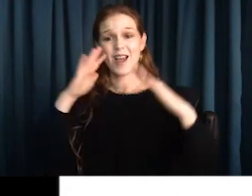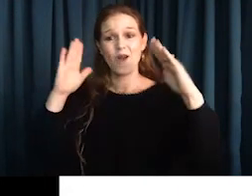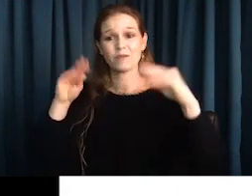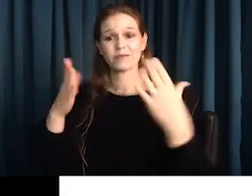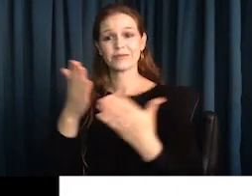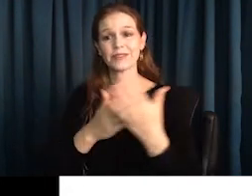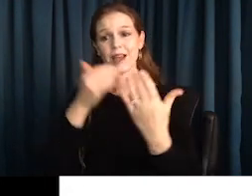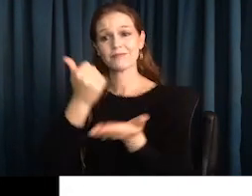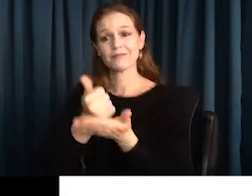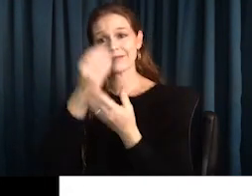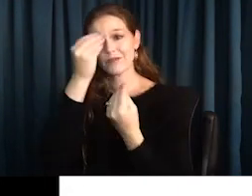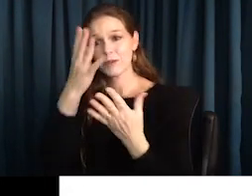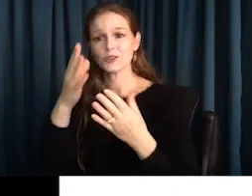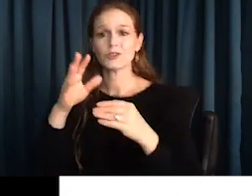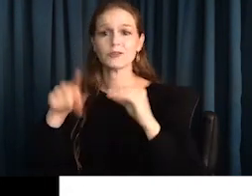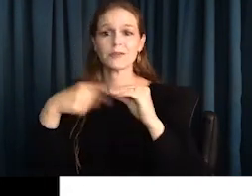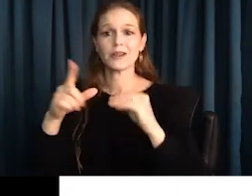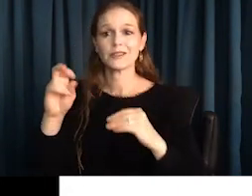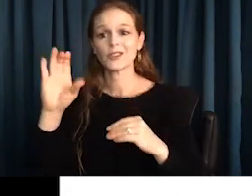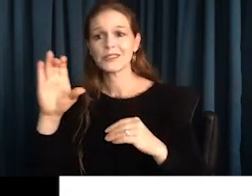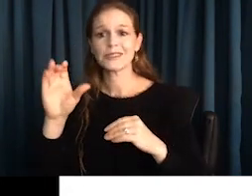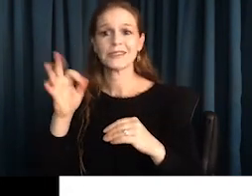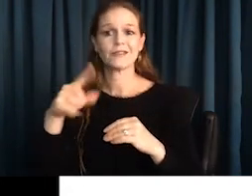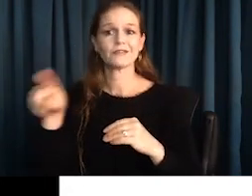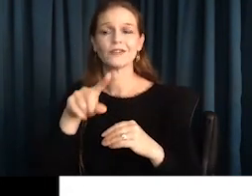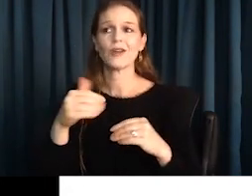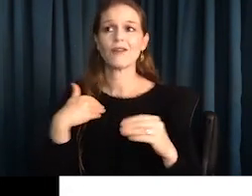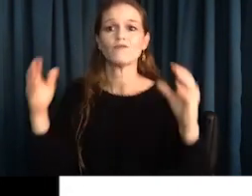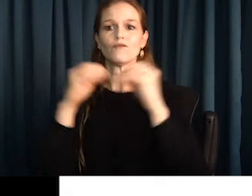some helpful information. If you ever have any questions at all